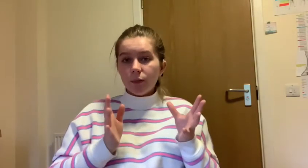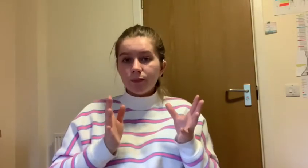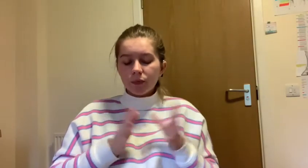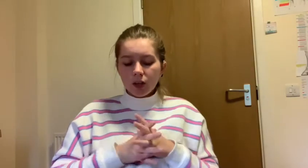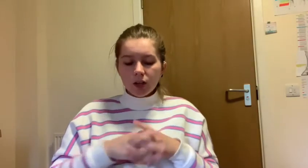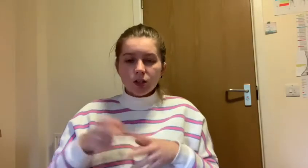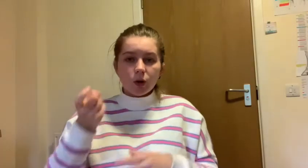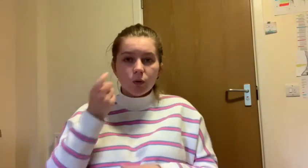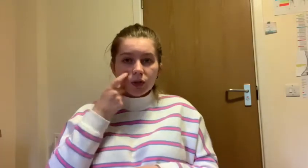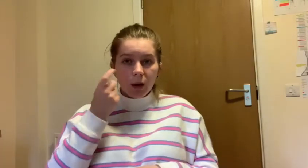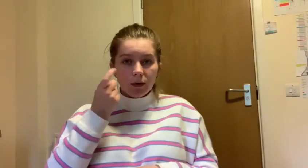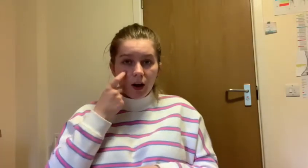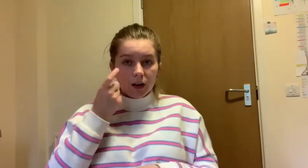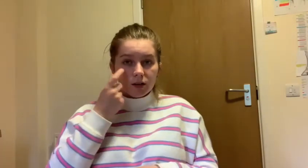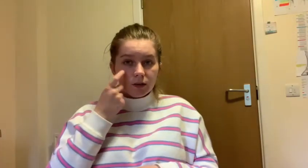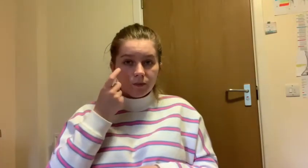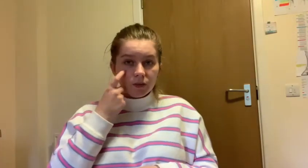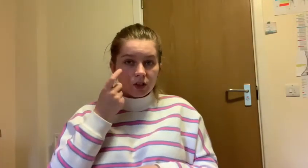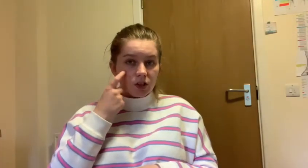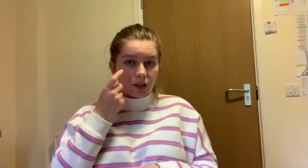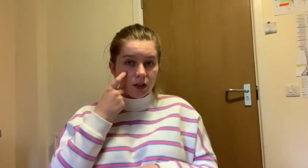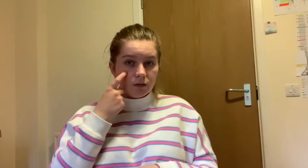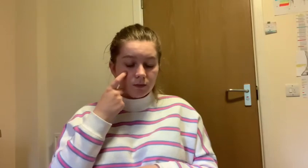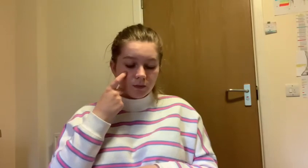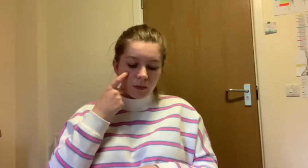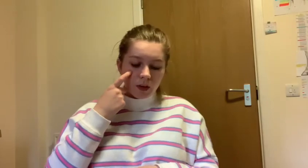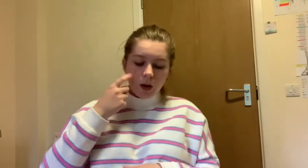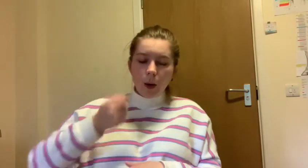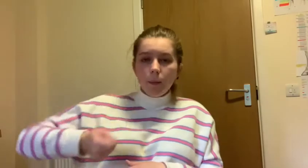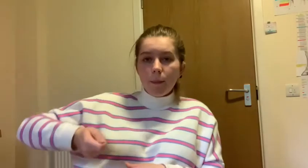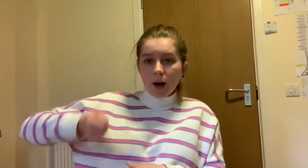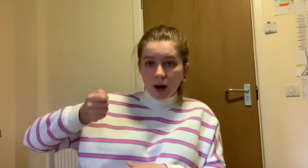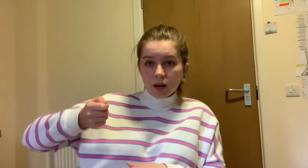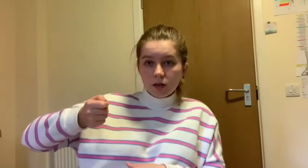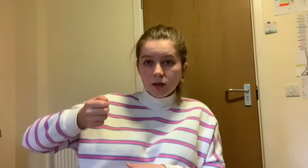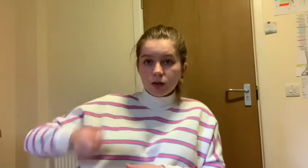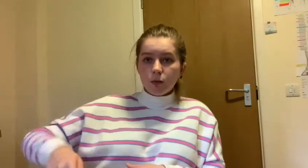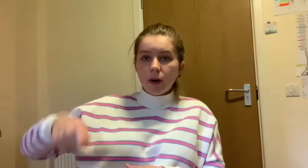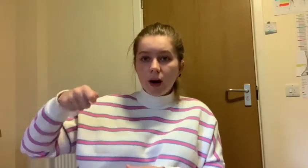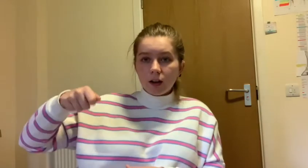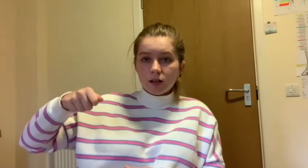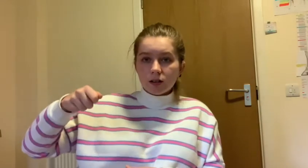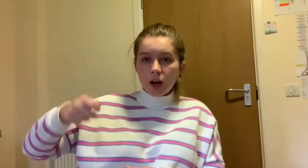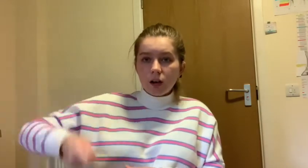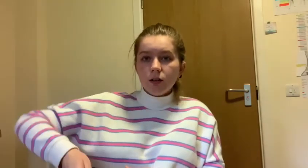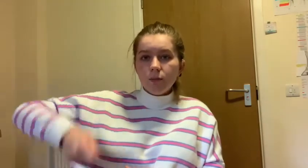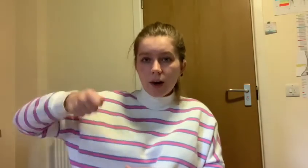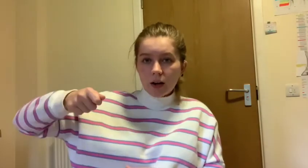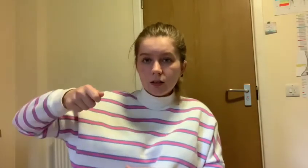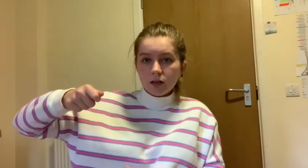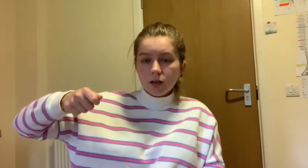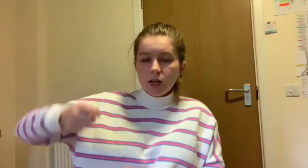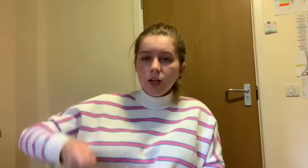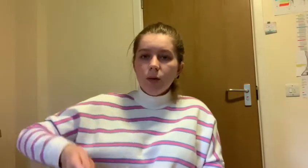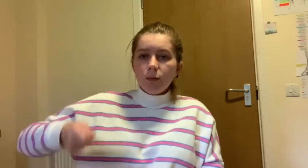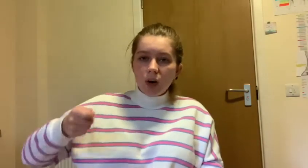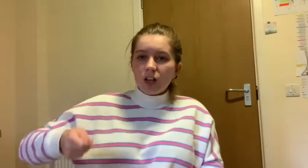So you tap your eyes, "did you see" "bag" so your bag is that, bag.